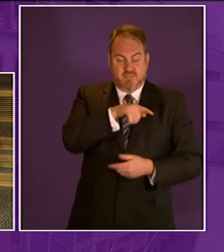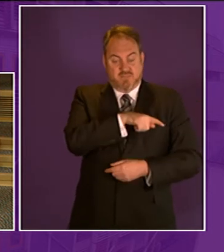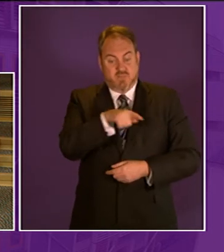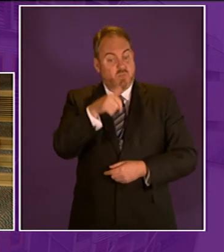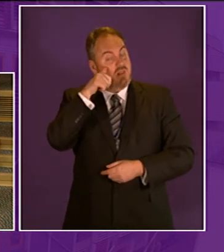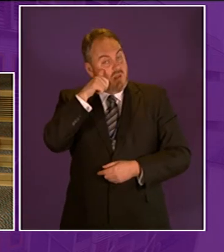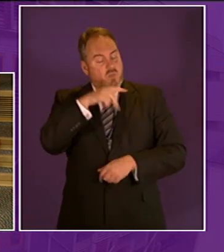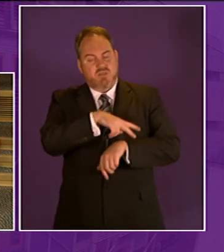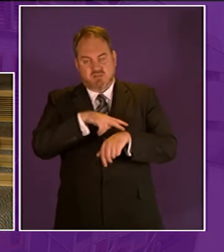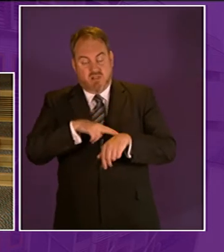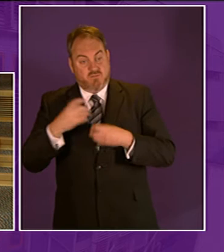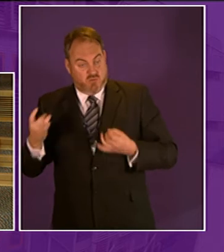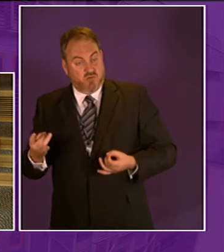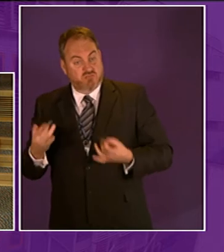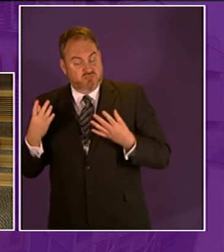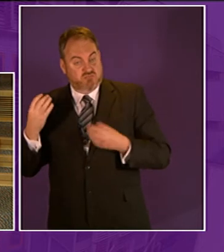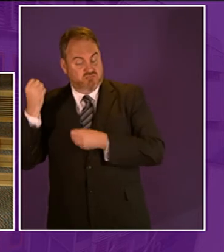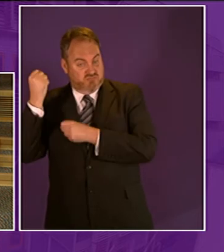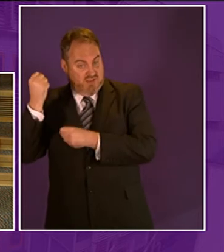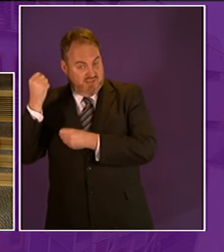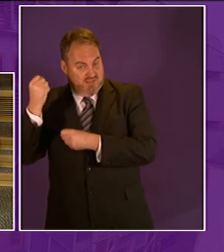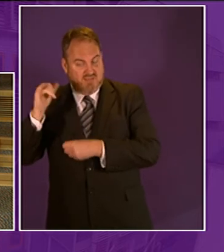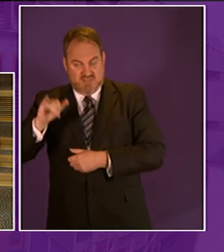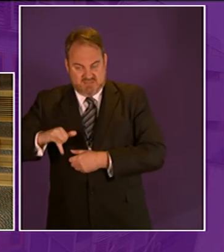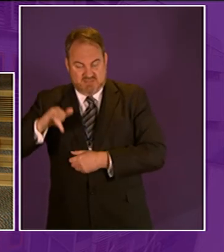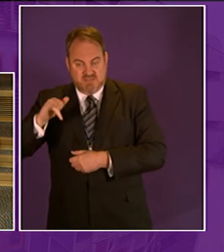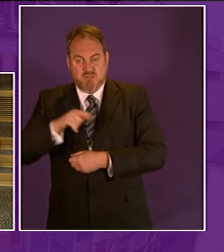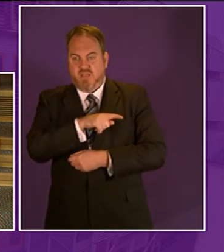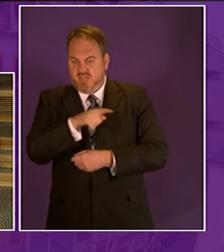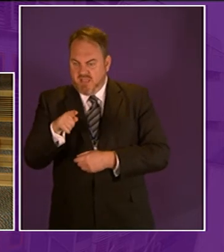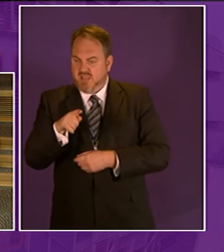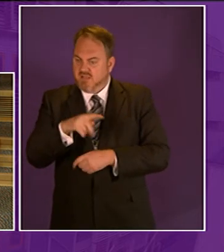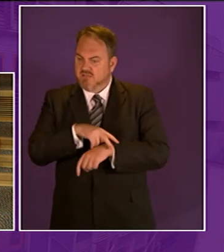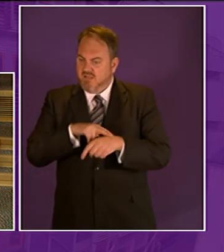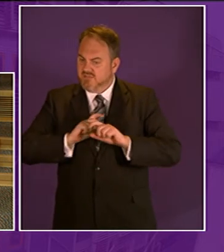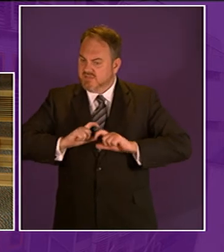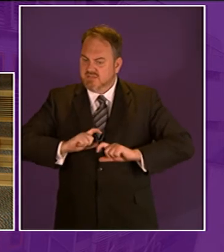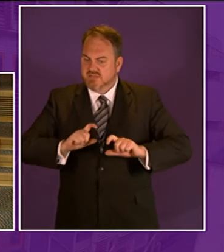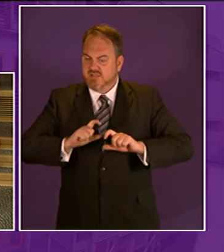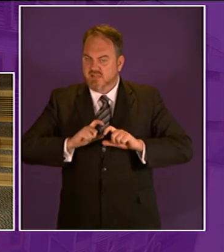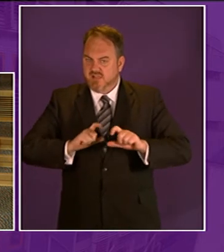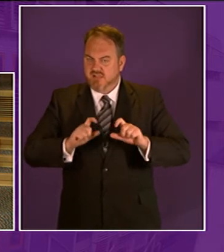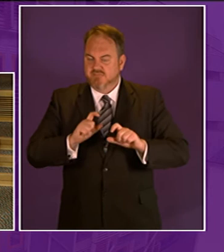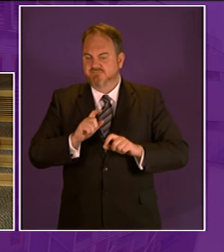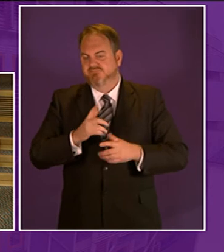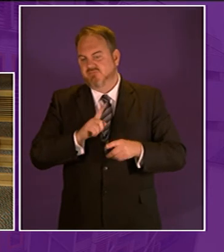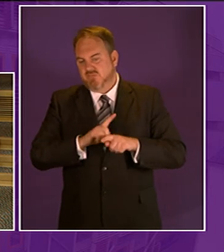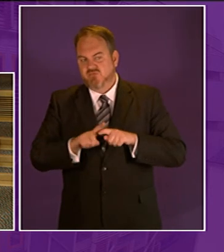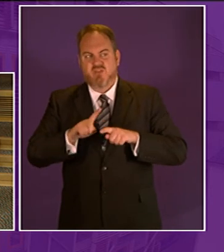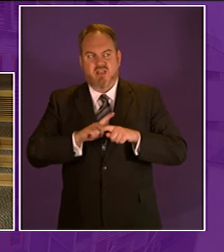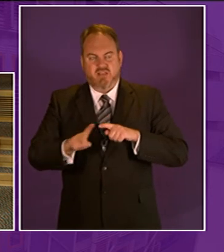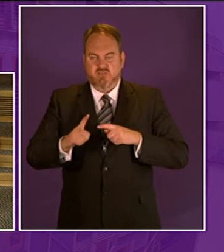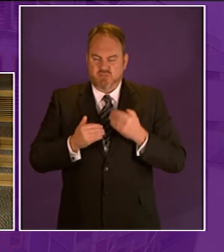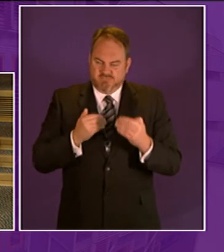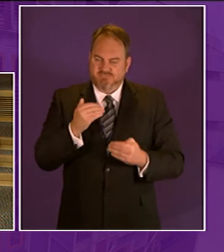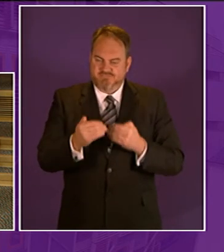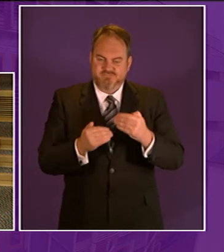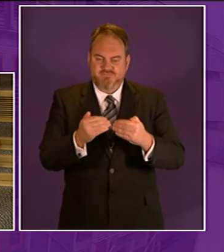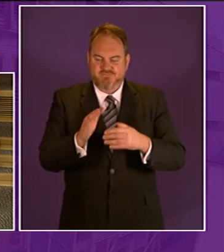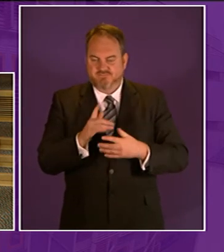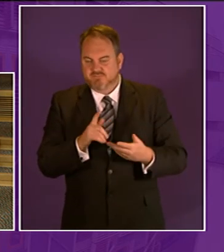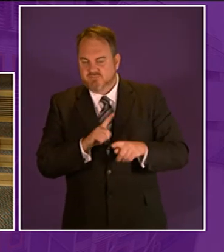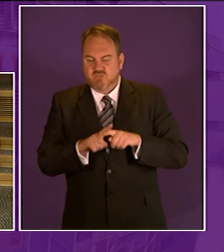on strike, are in many ways working beyond their normal arrangements to put in place